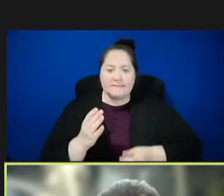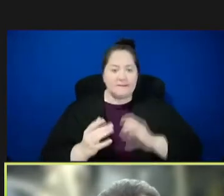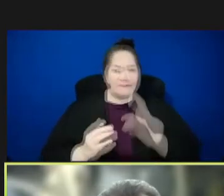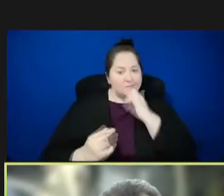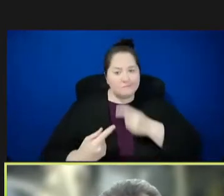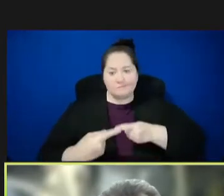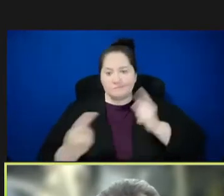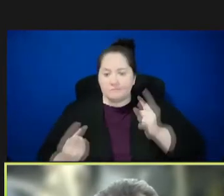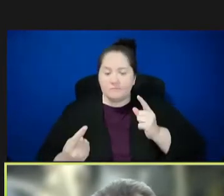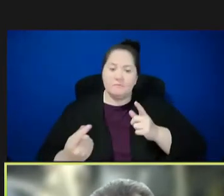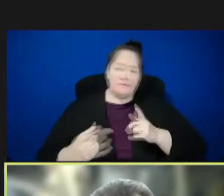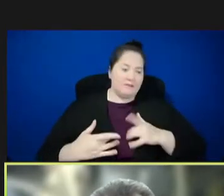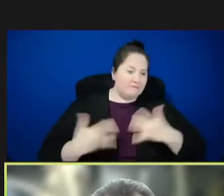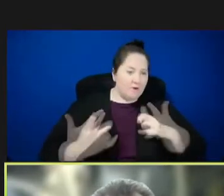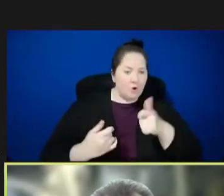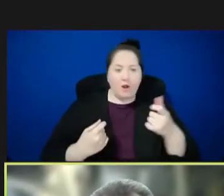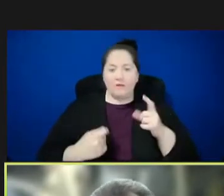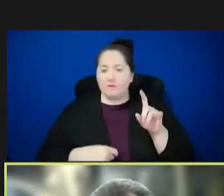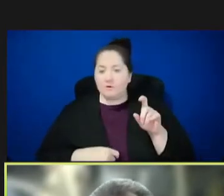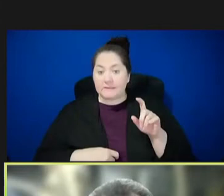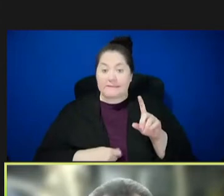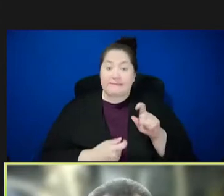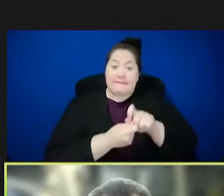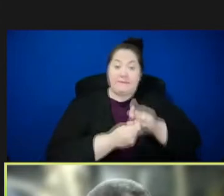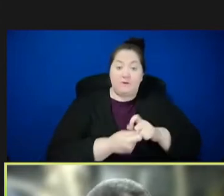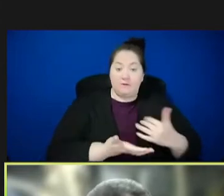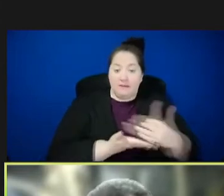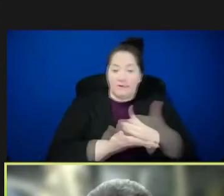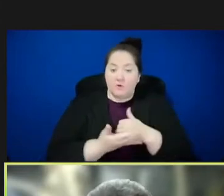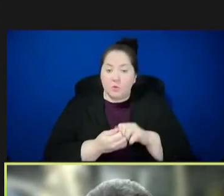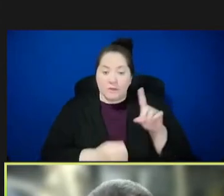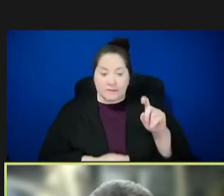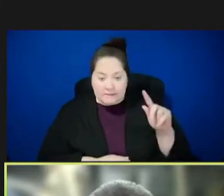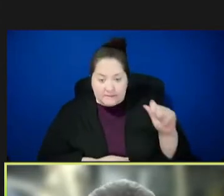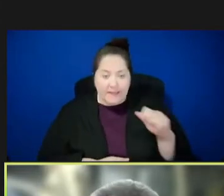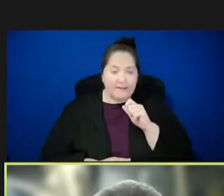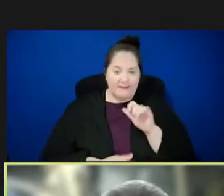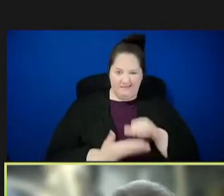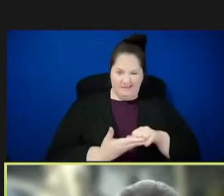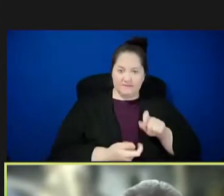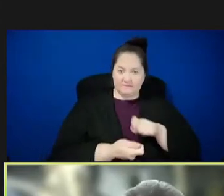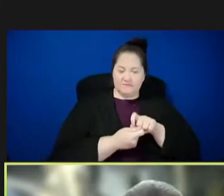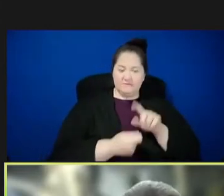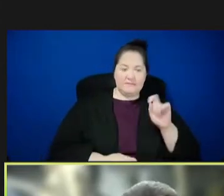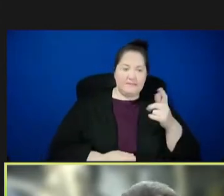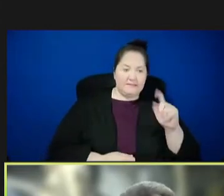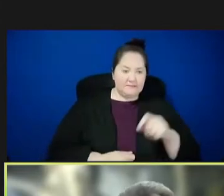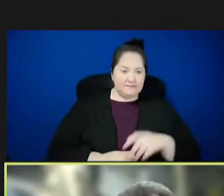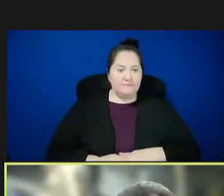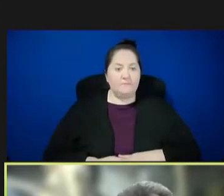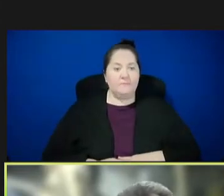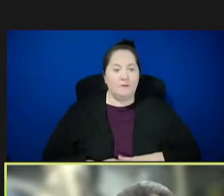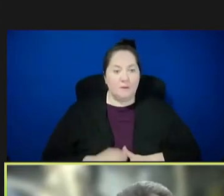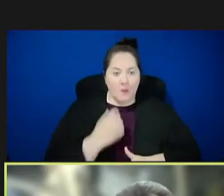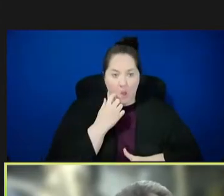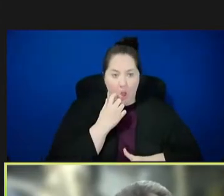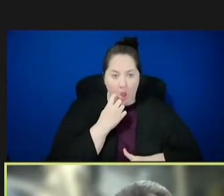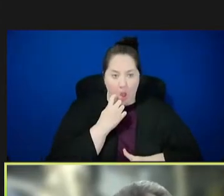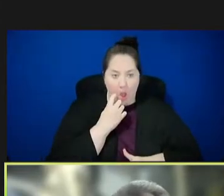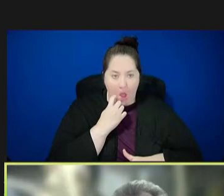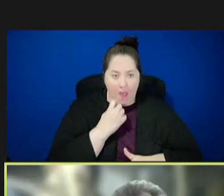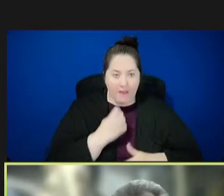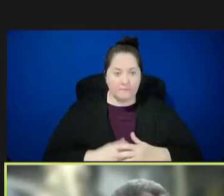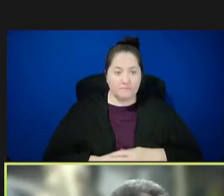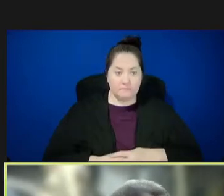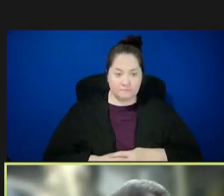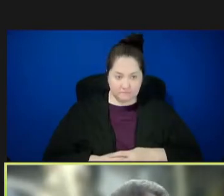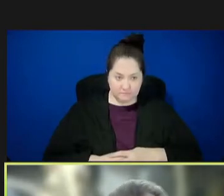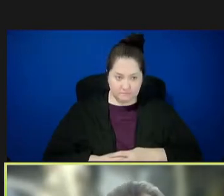detail that should have been collected in the form of data and not text. So six months prior to this,